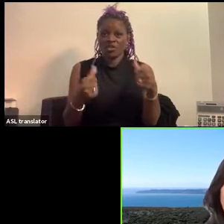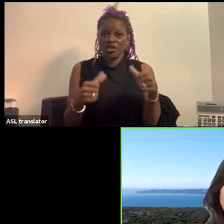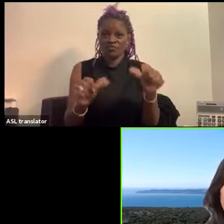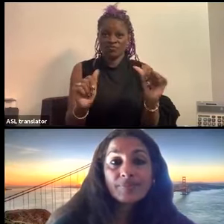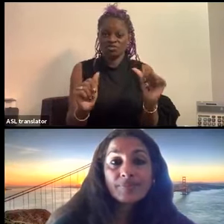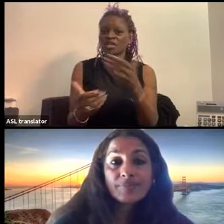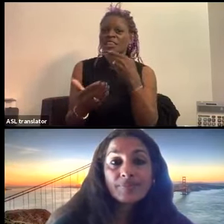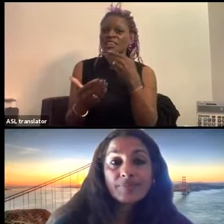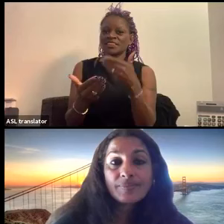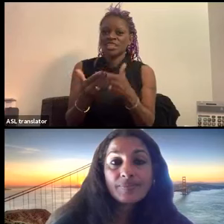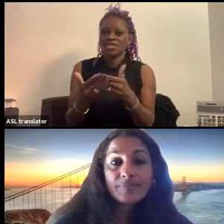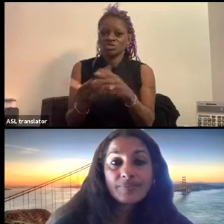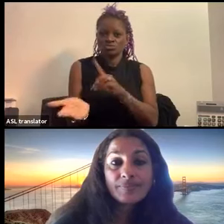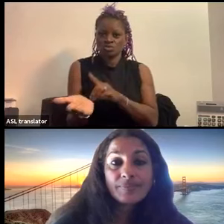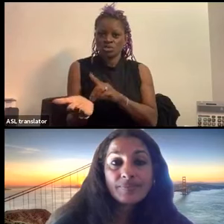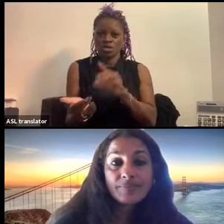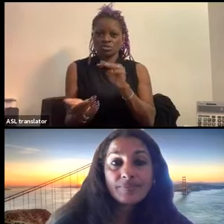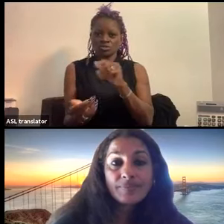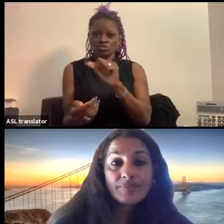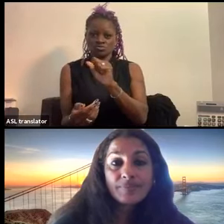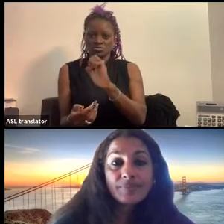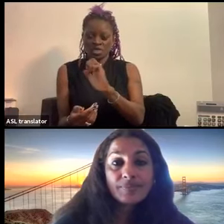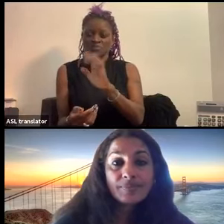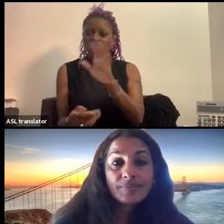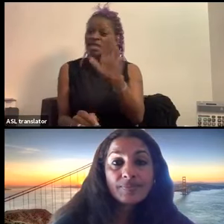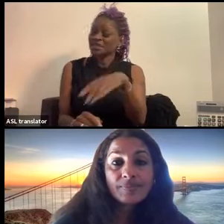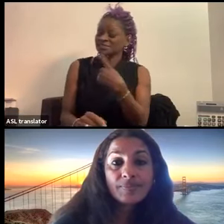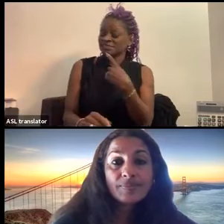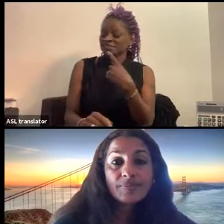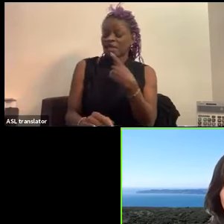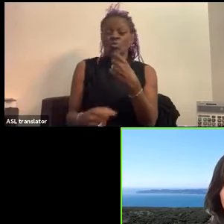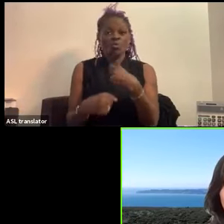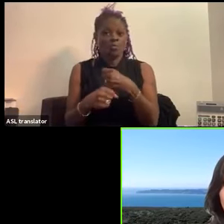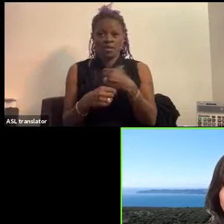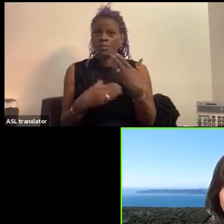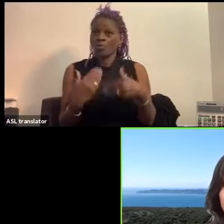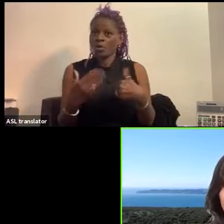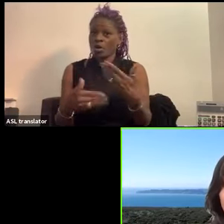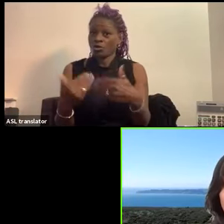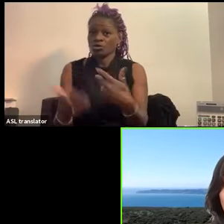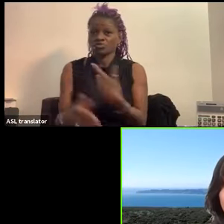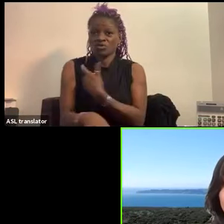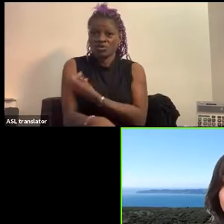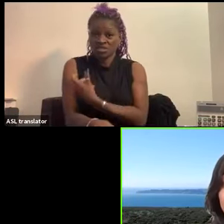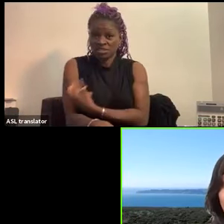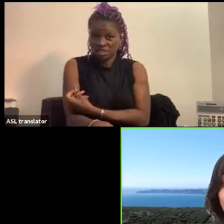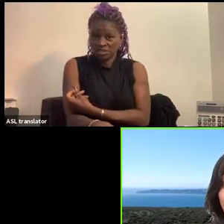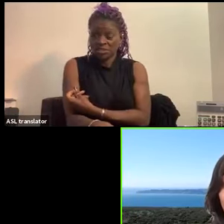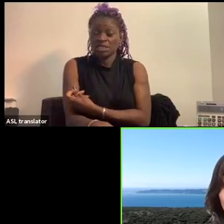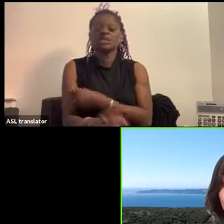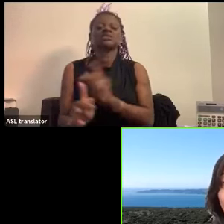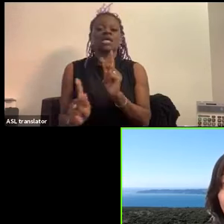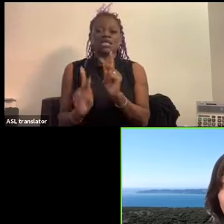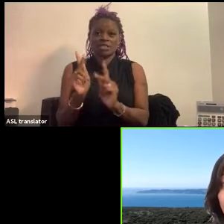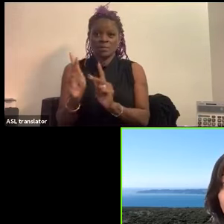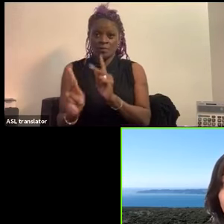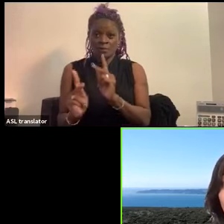As doctora Mase said earlier, we're making progress on vaccinations. The number of residents getting shots has slowed everywhere, including here.